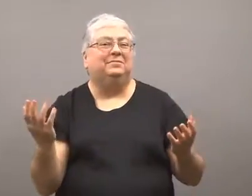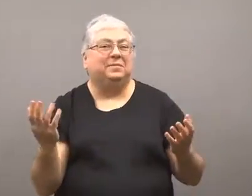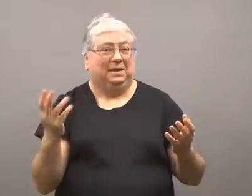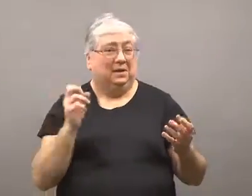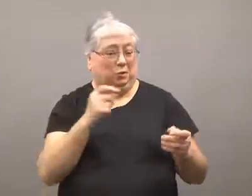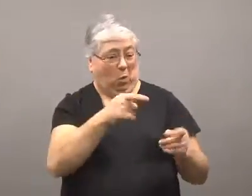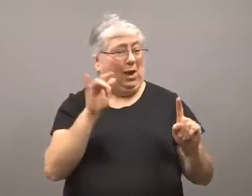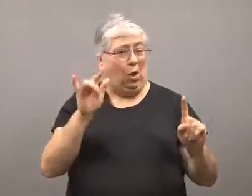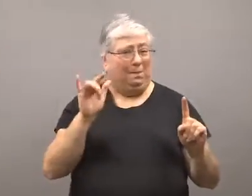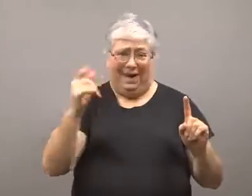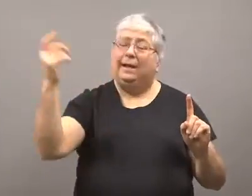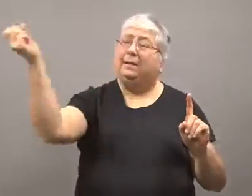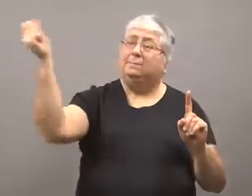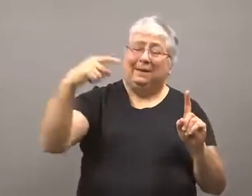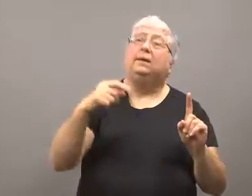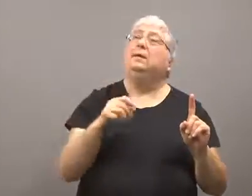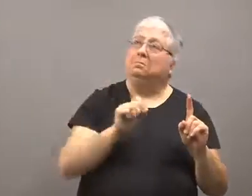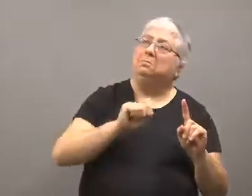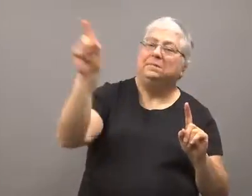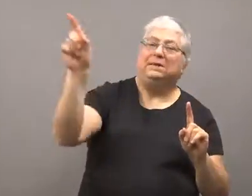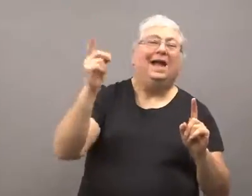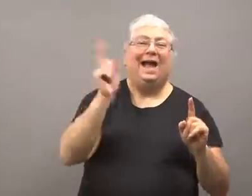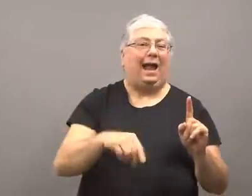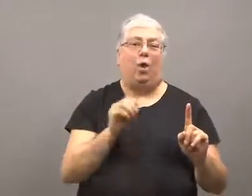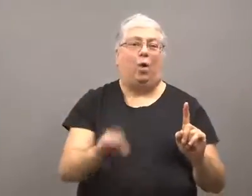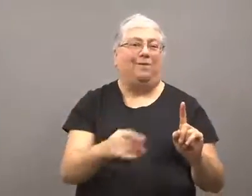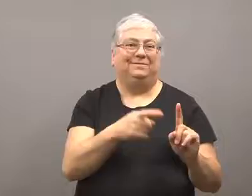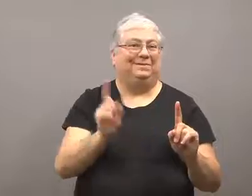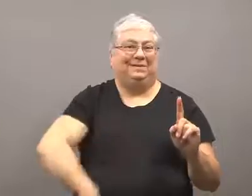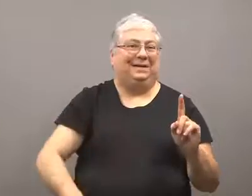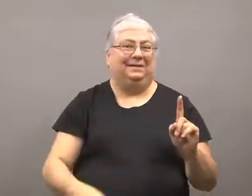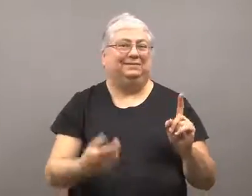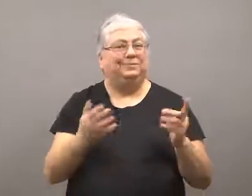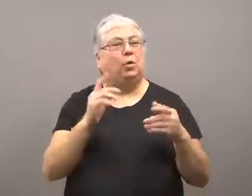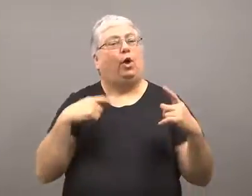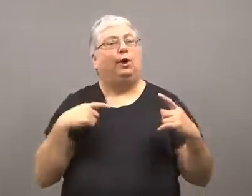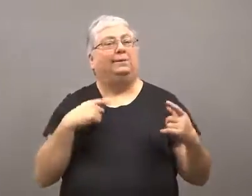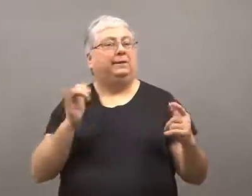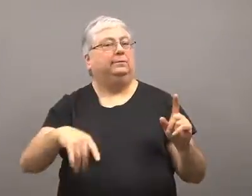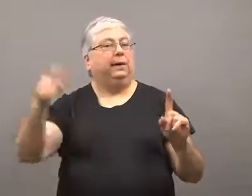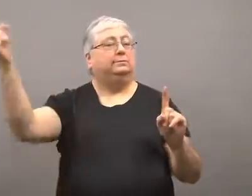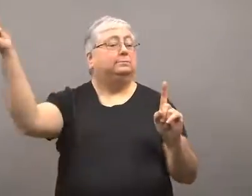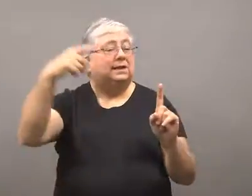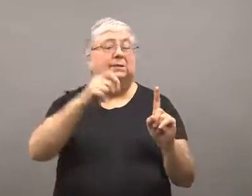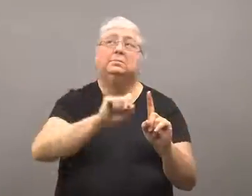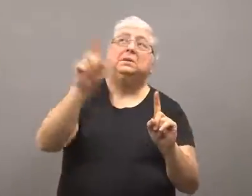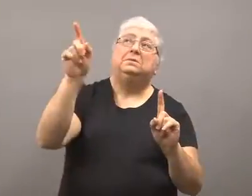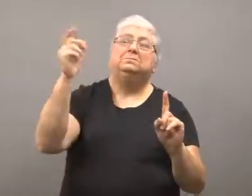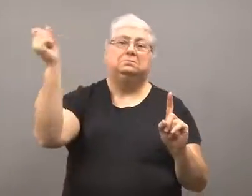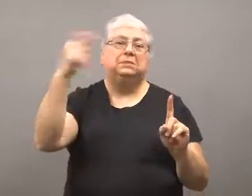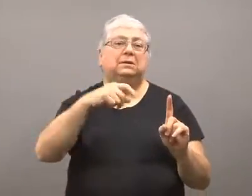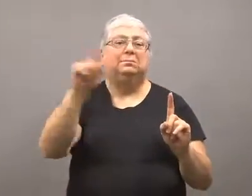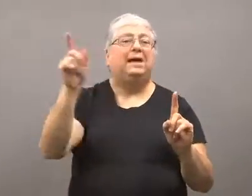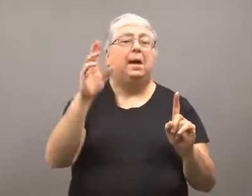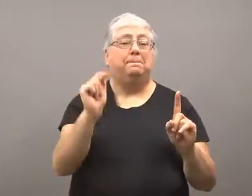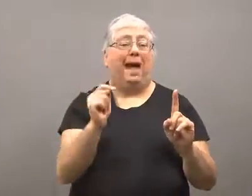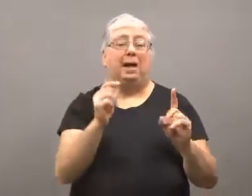So the pings to the aircraft were answered with pings from the aircraft.